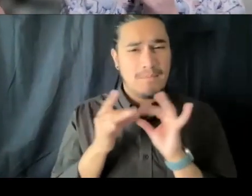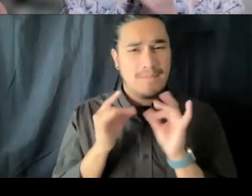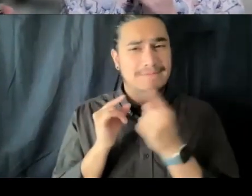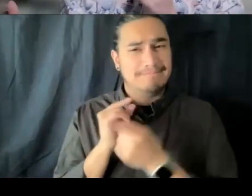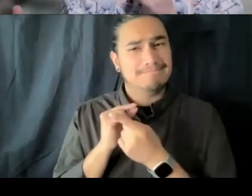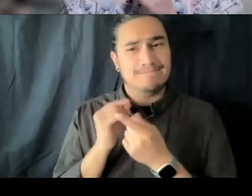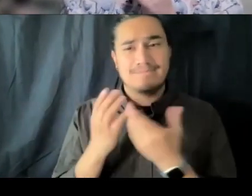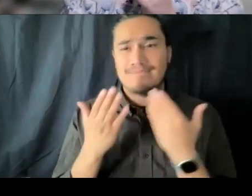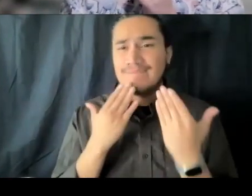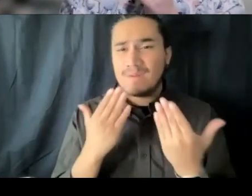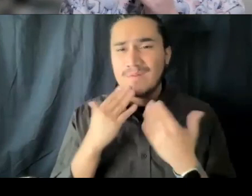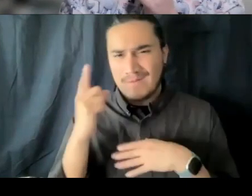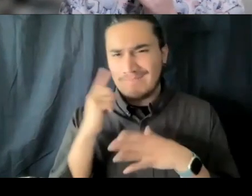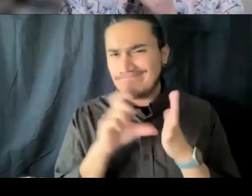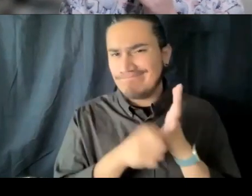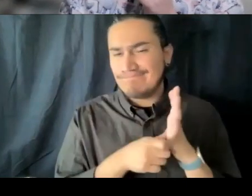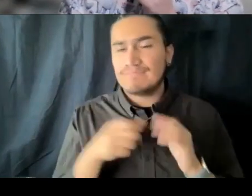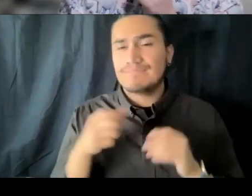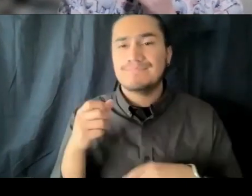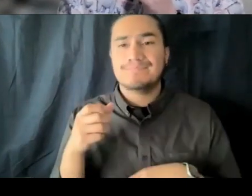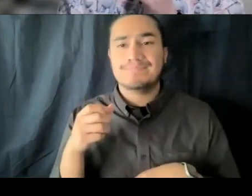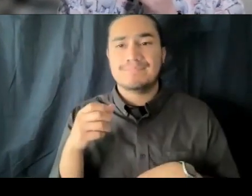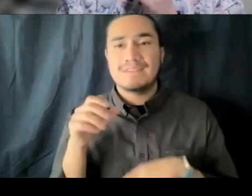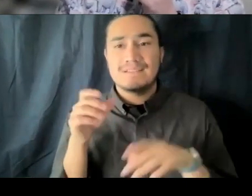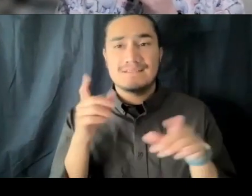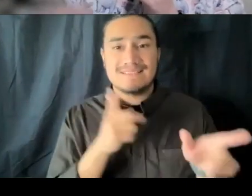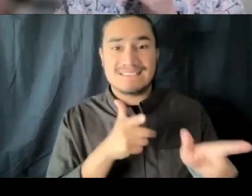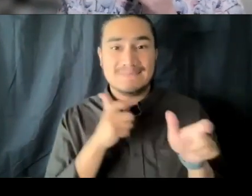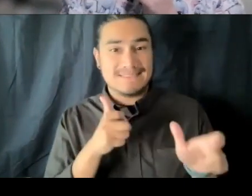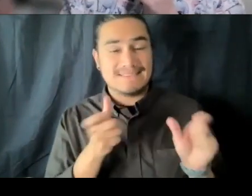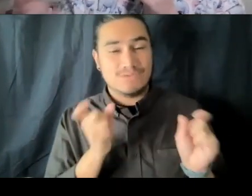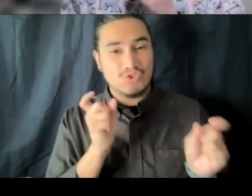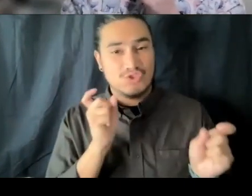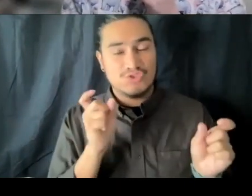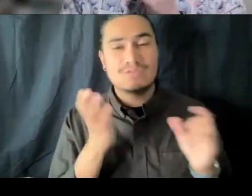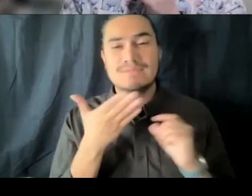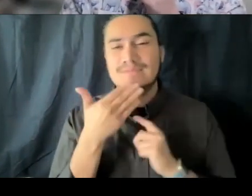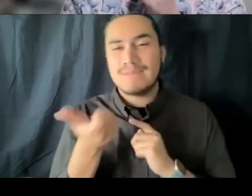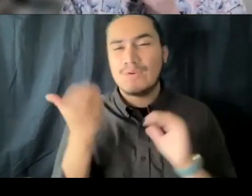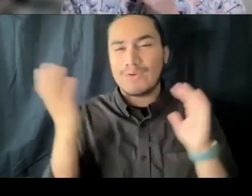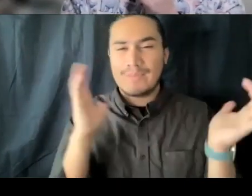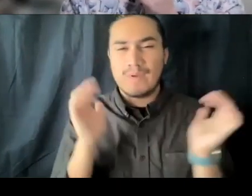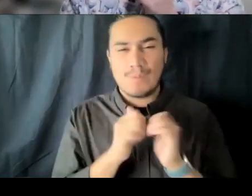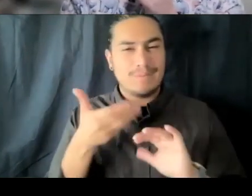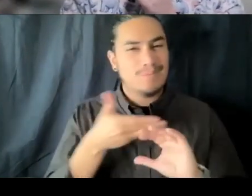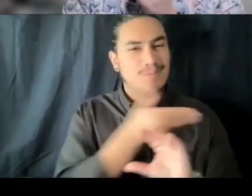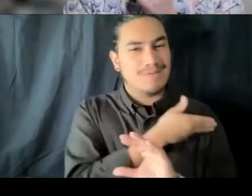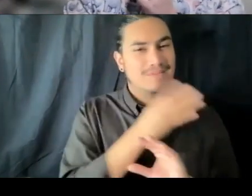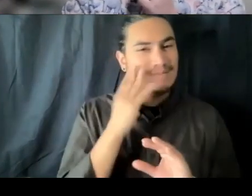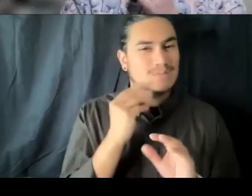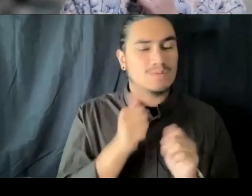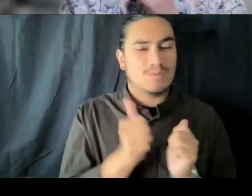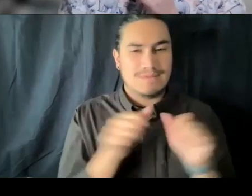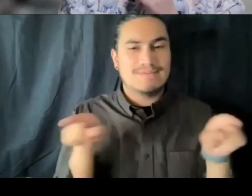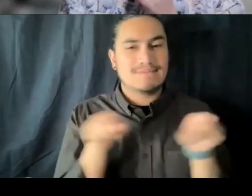thank you for pointing out that speed changes are better compared to previous experiences with the same individual